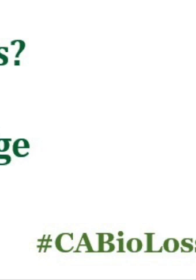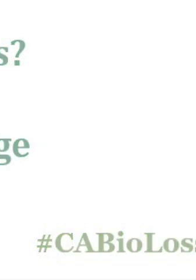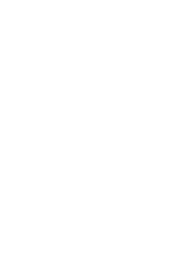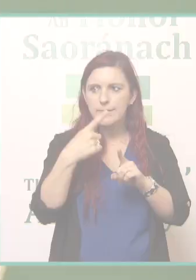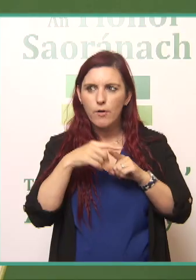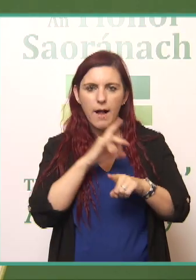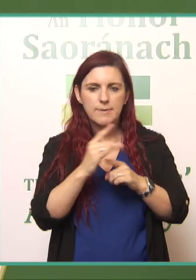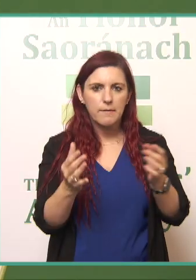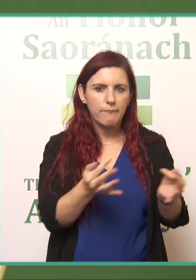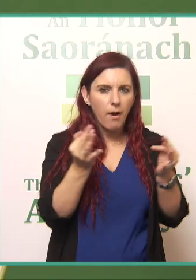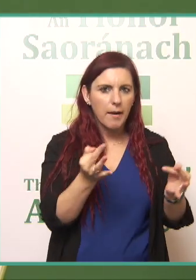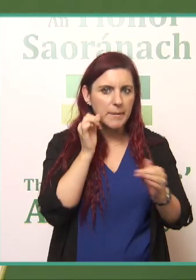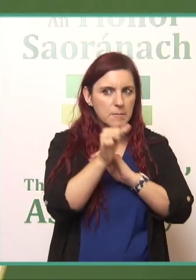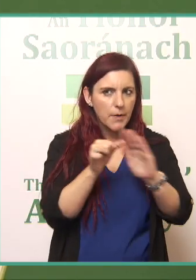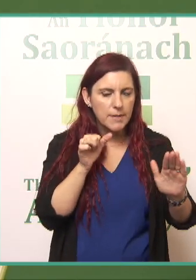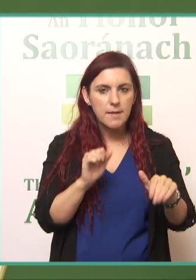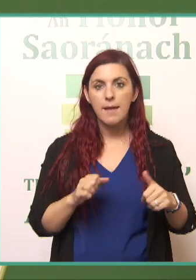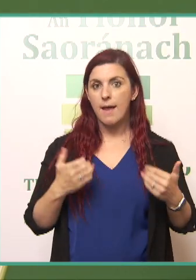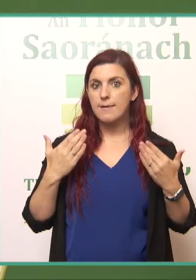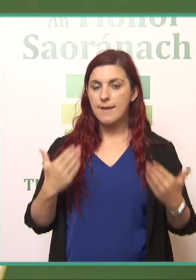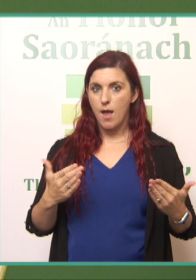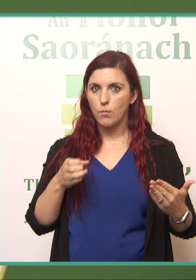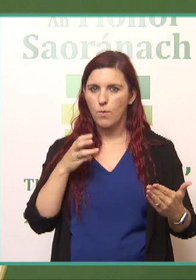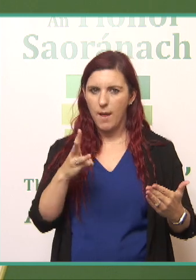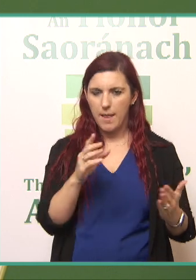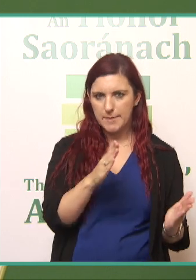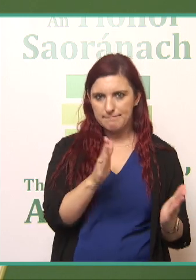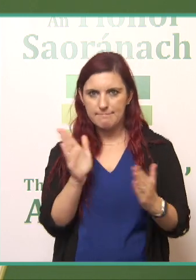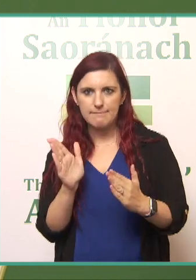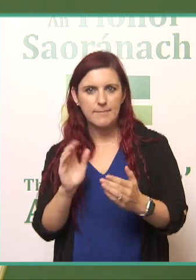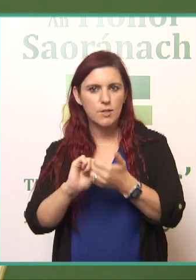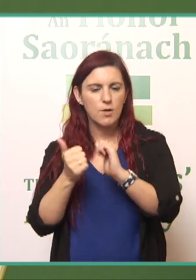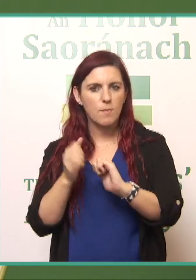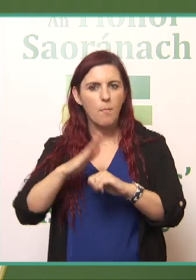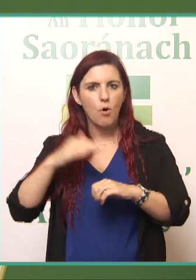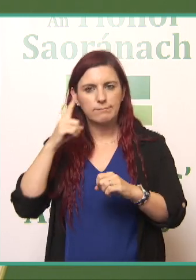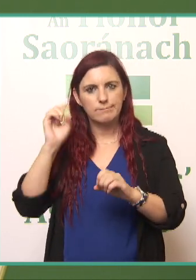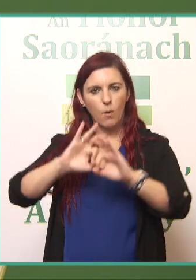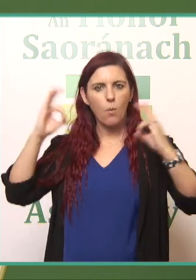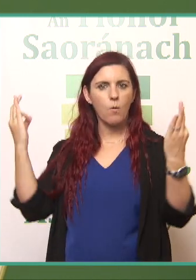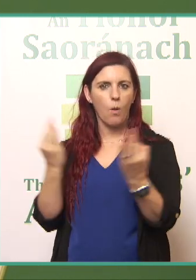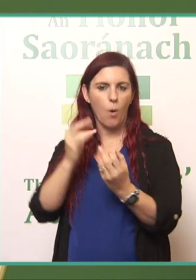we're now going to kind of zoom out a little bit and take a more Global look at what we can